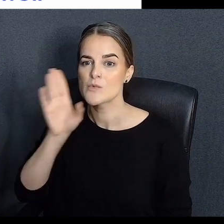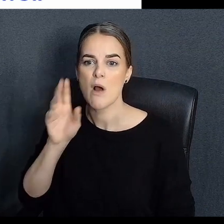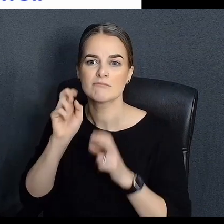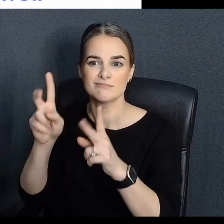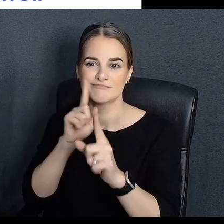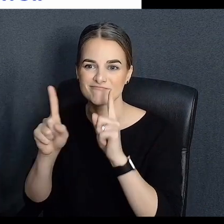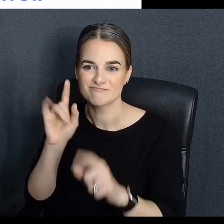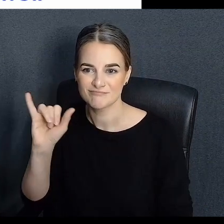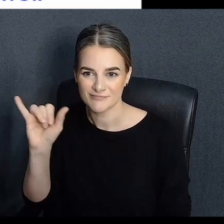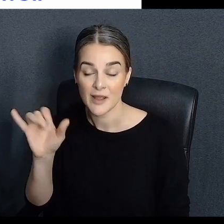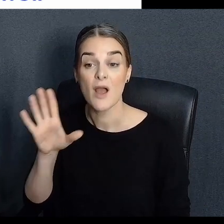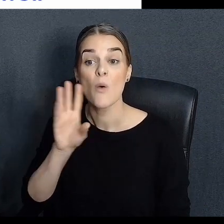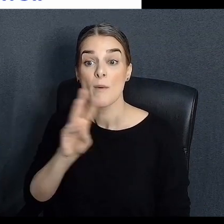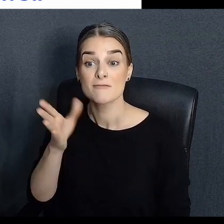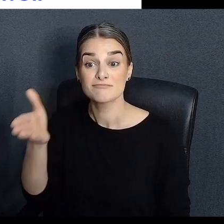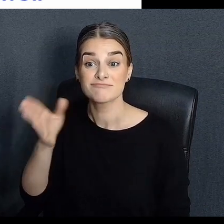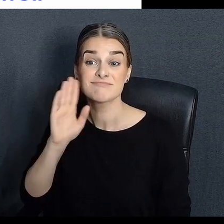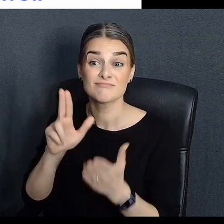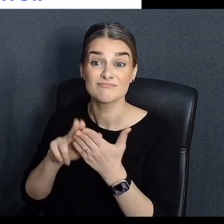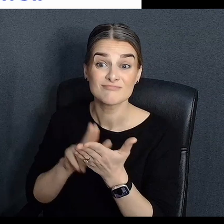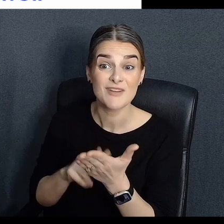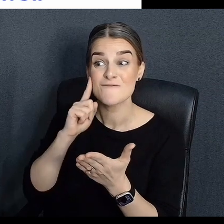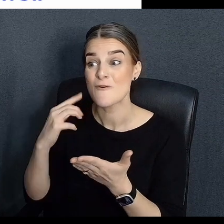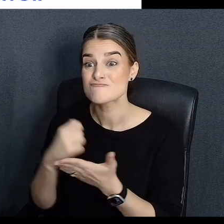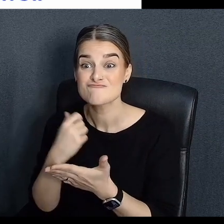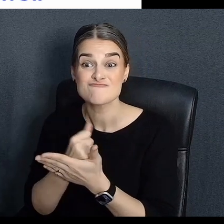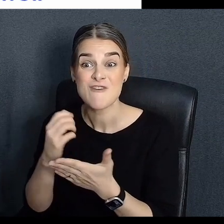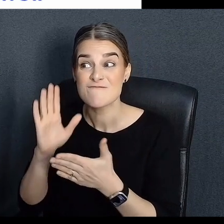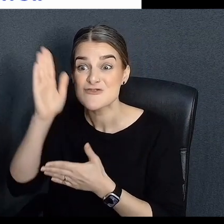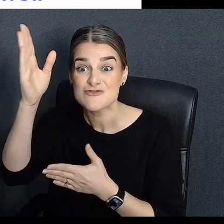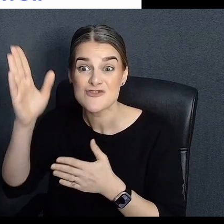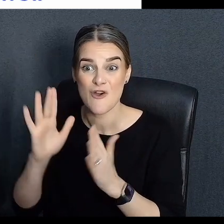That website is also where you can register for future webinars. So TechOWL has a wonderful series